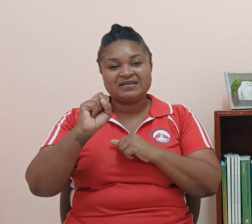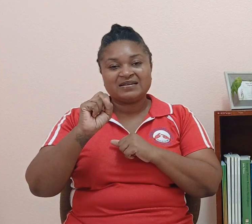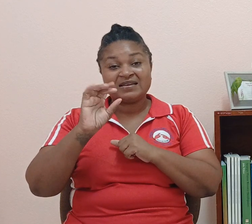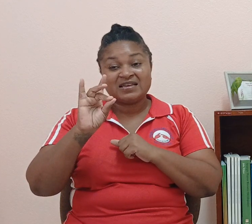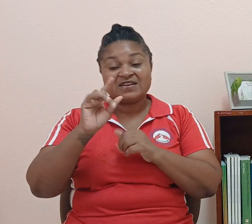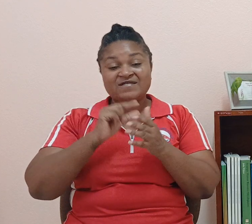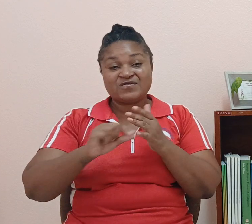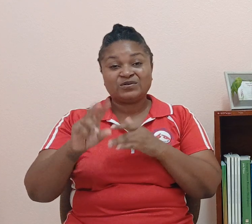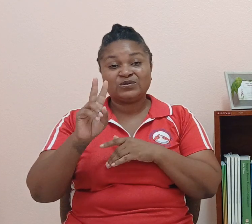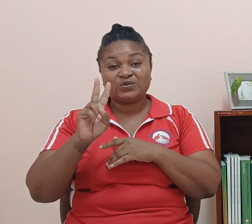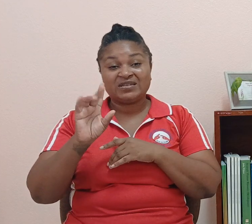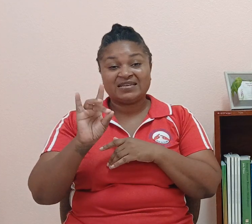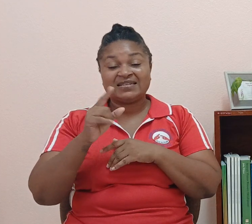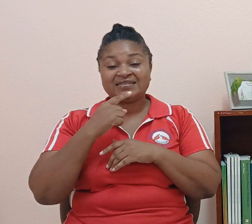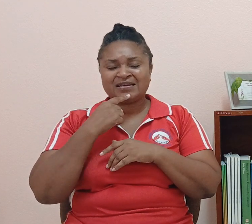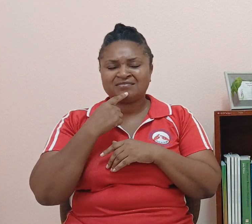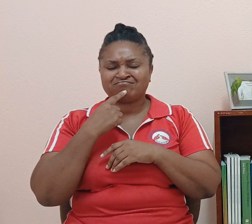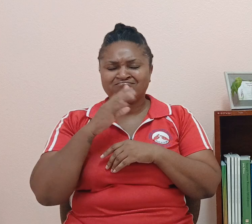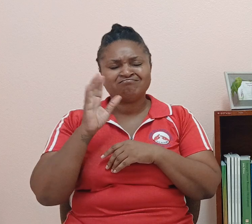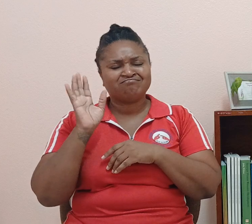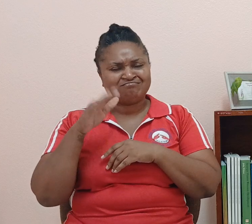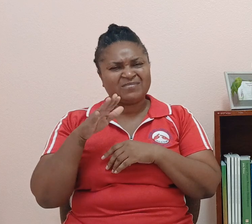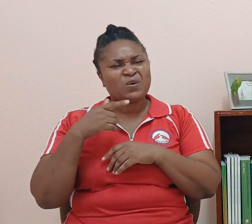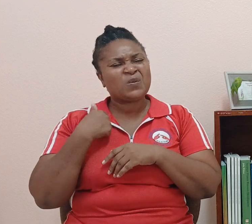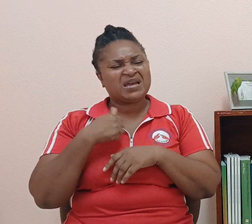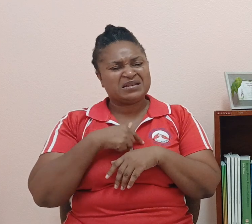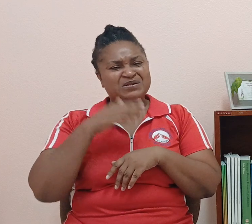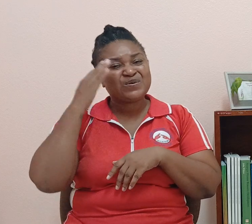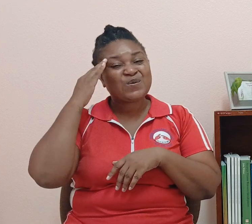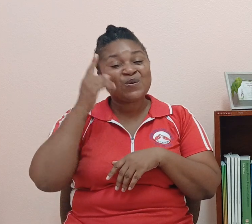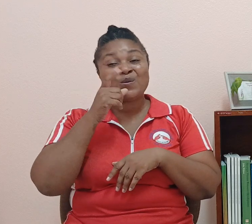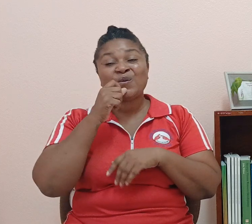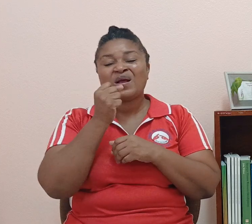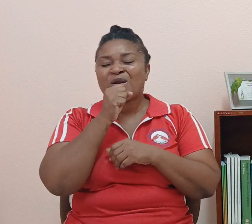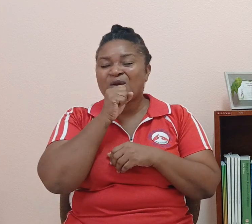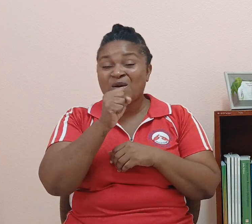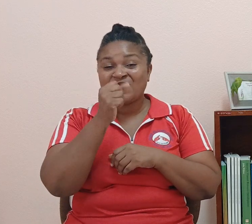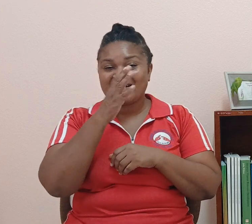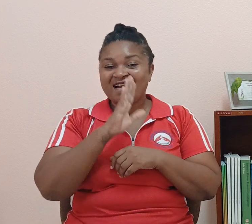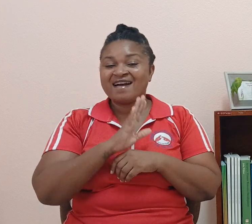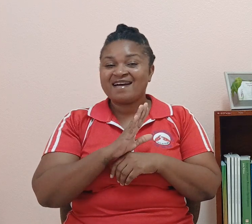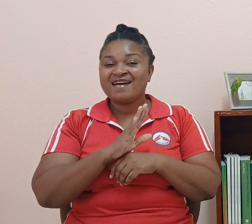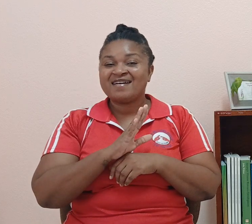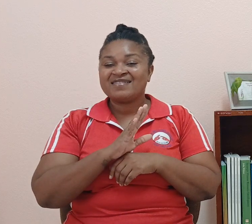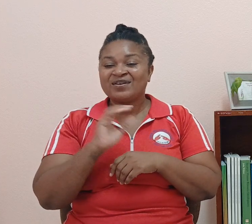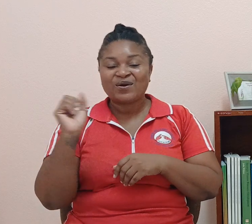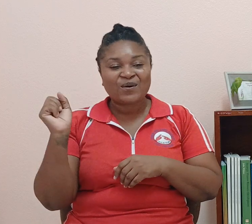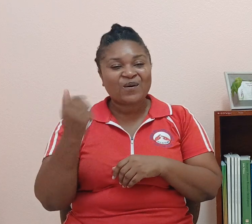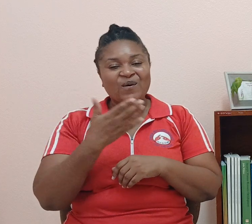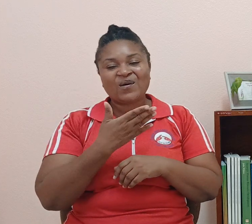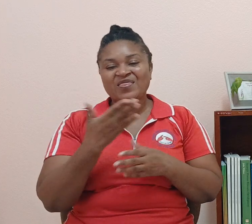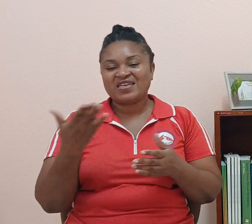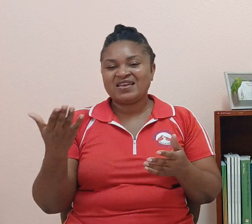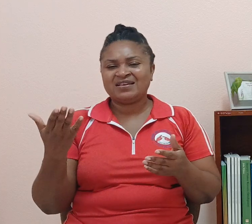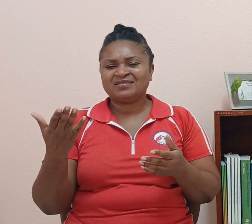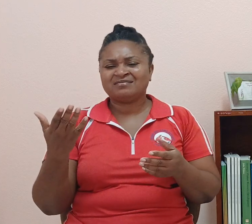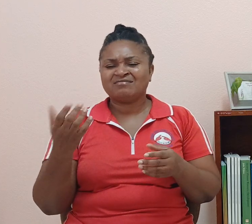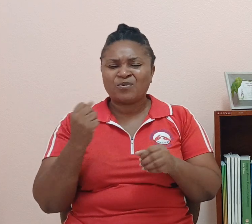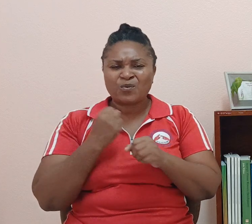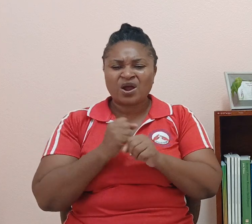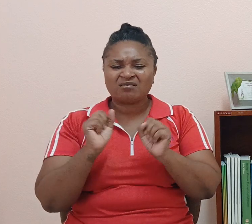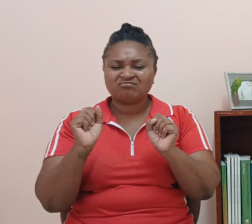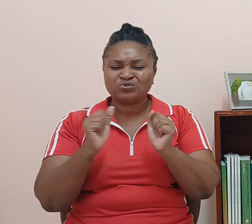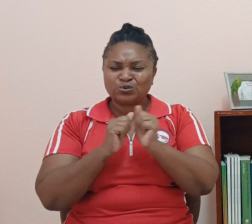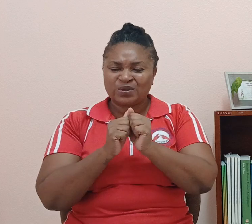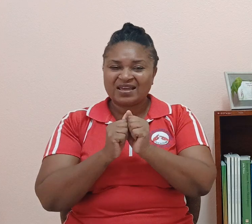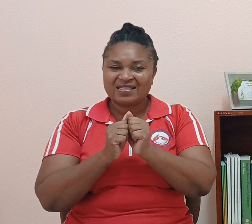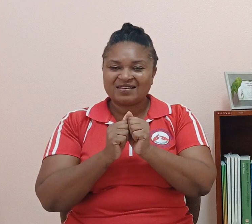And we know that for those who love God, all things work together for good,